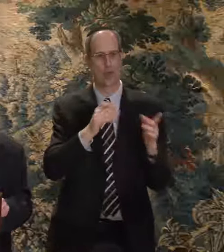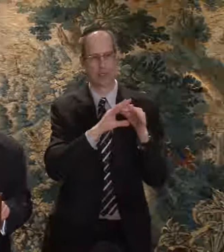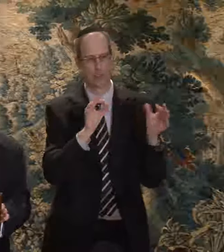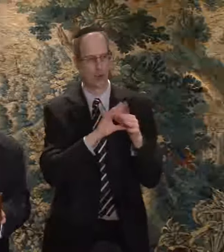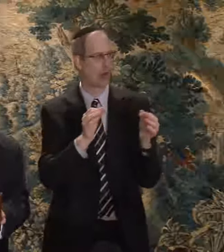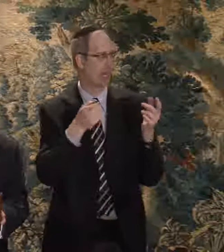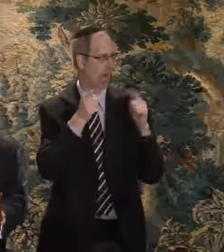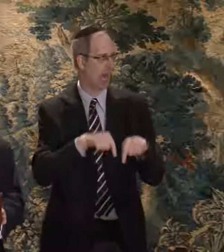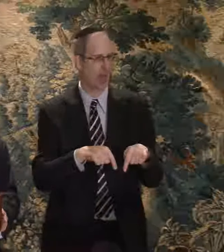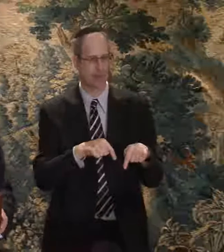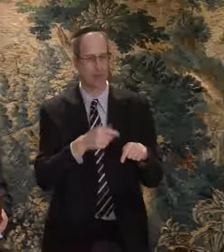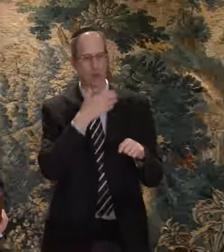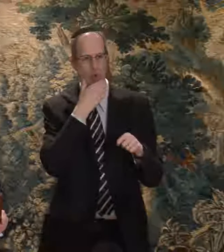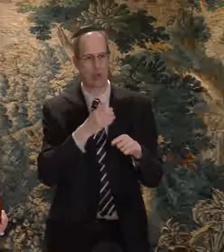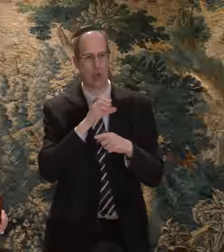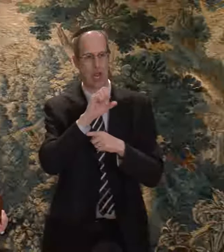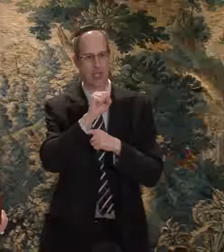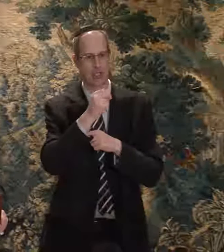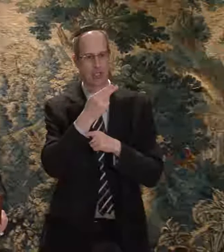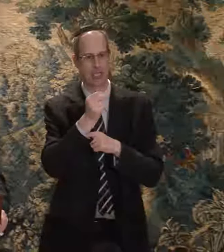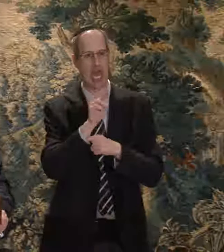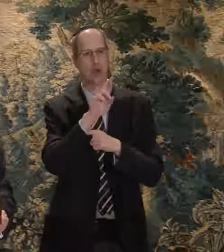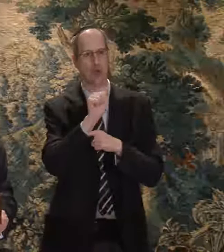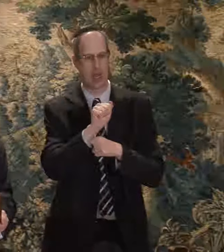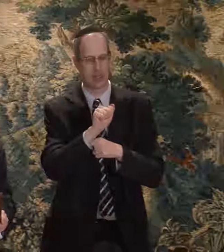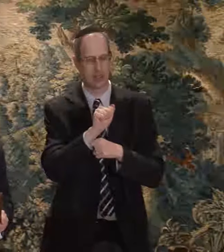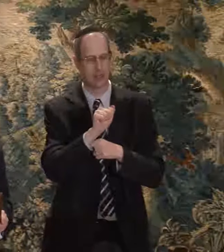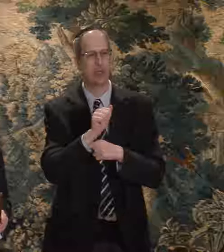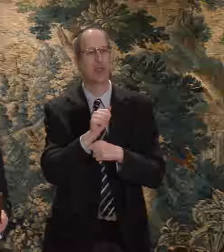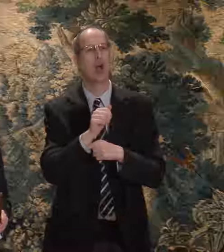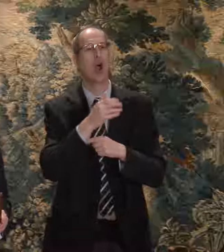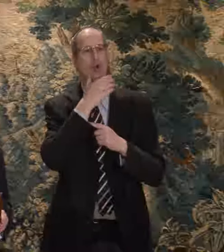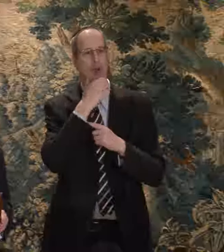happened with Rob Moshe Sharett we all know that Rob Machado was one of